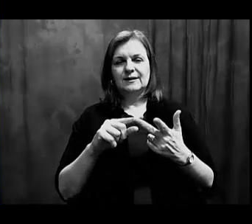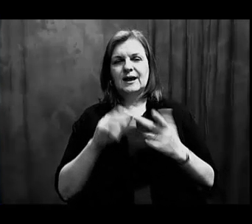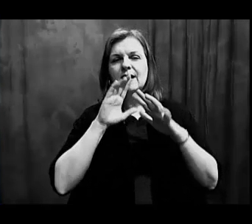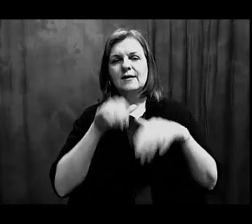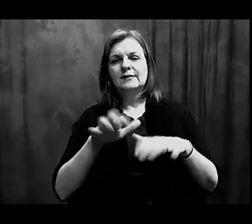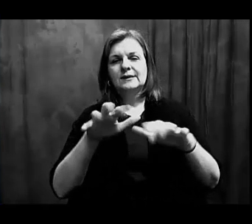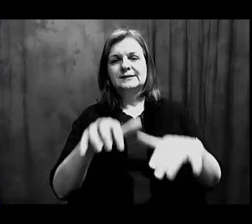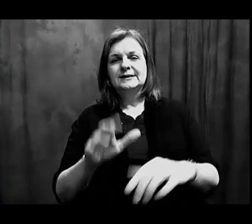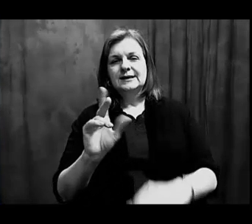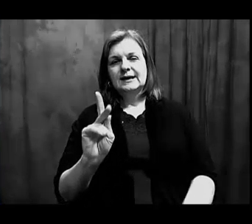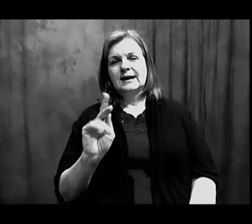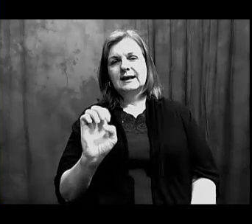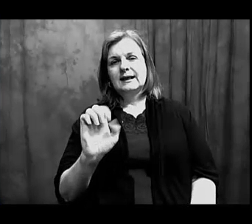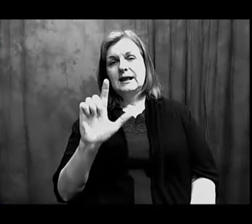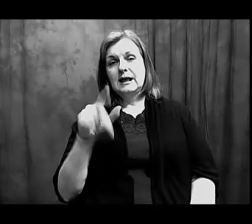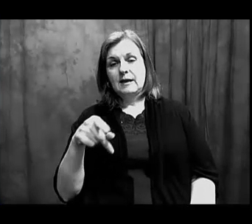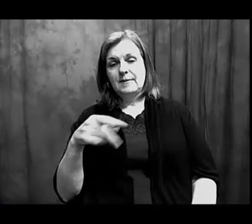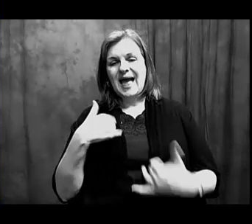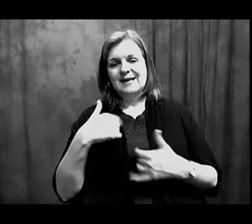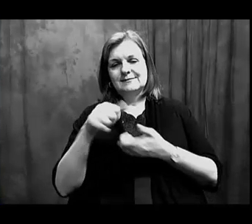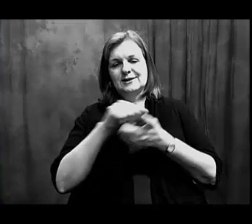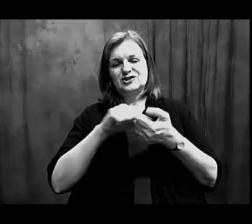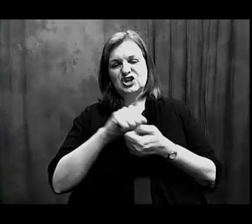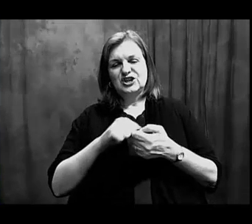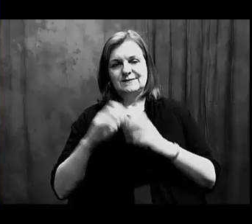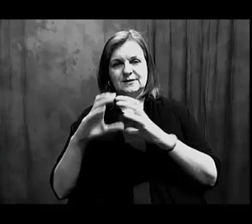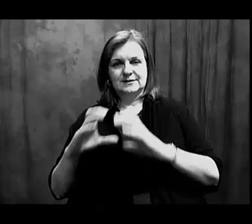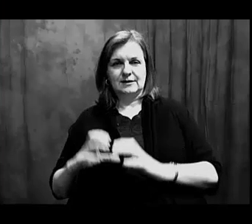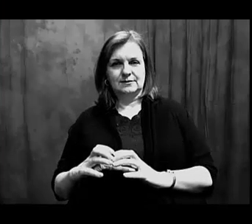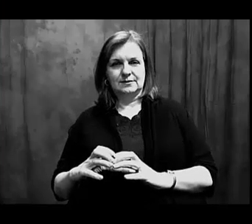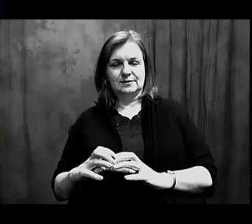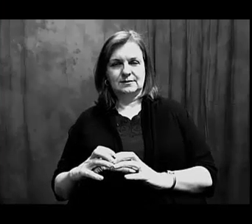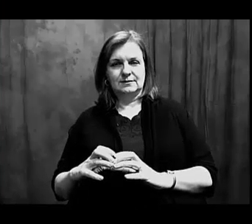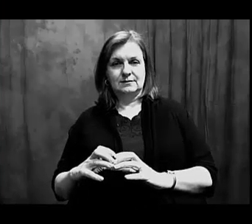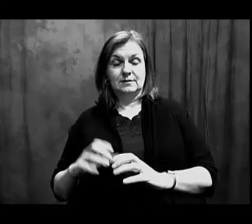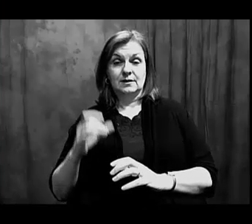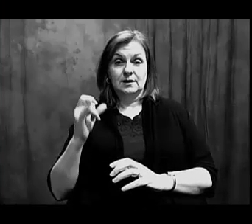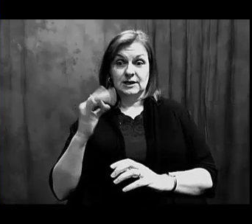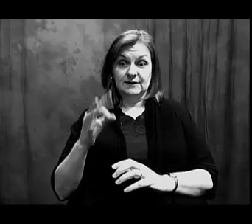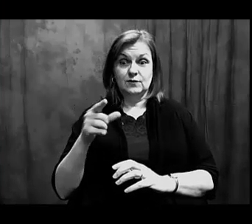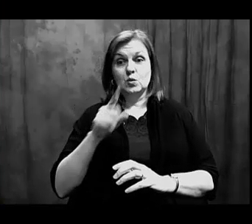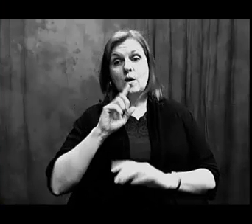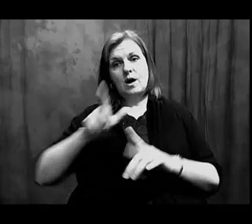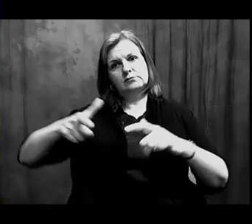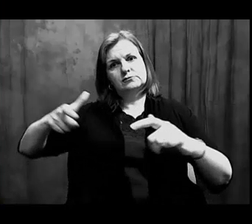have developed digestive cells while if you're going to be very large and we said the